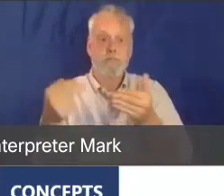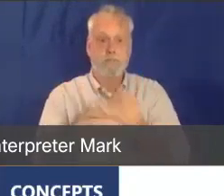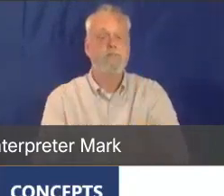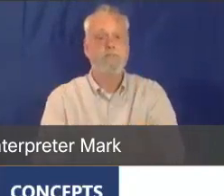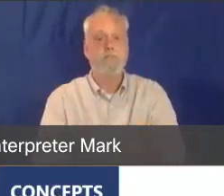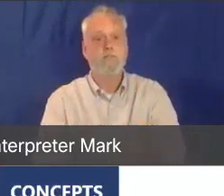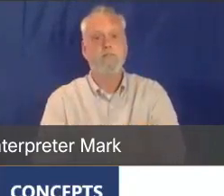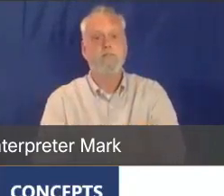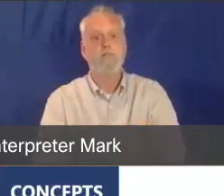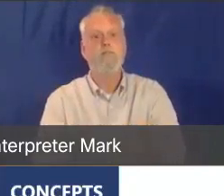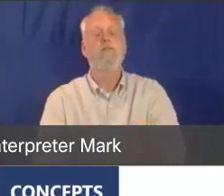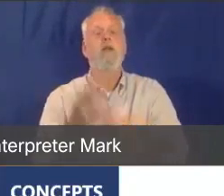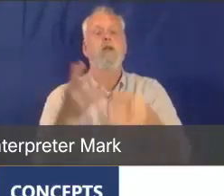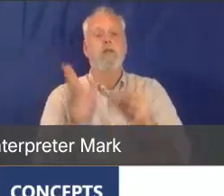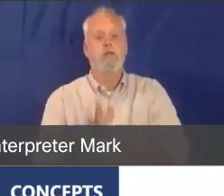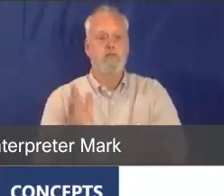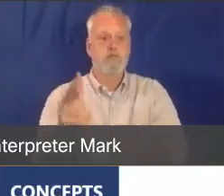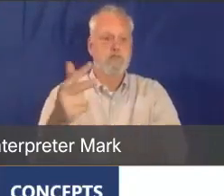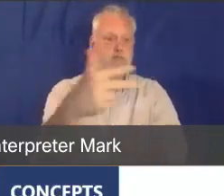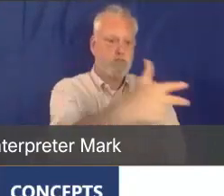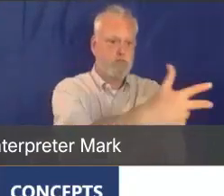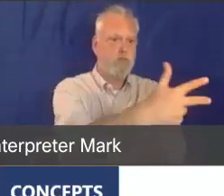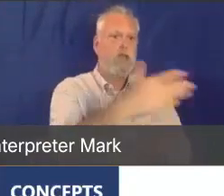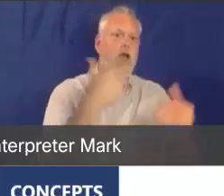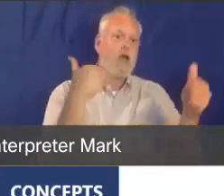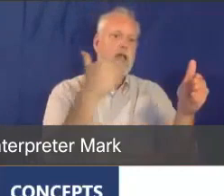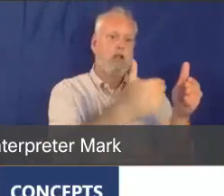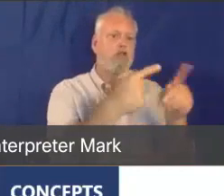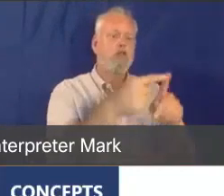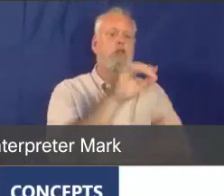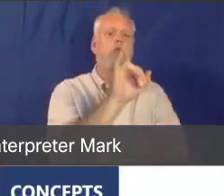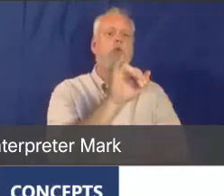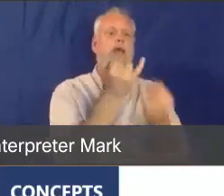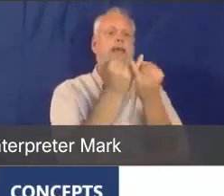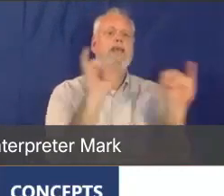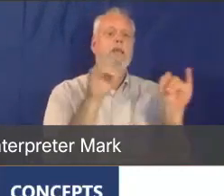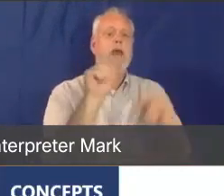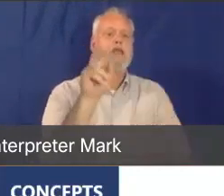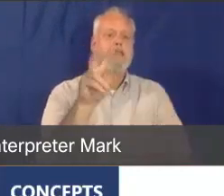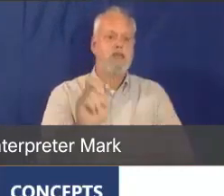Gotten through that turn and now we're coming down to independents Avenue. So this is where things get a little bit more tricky.